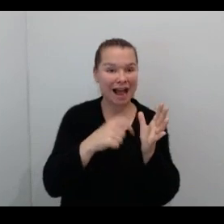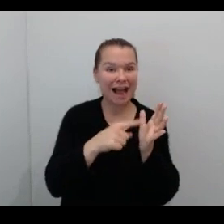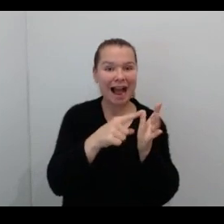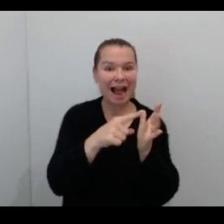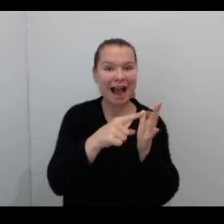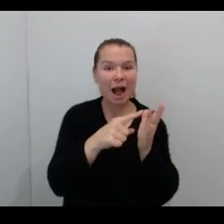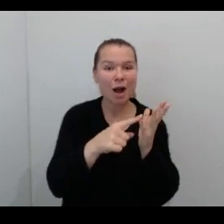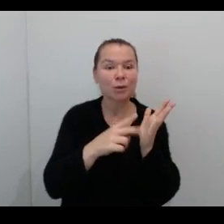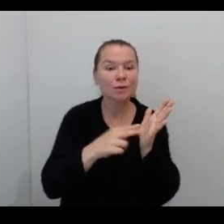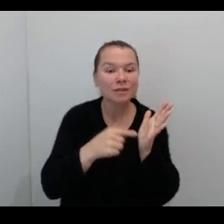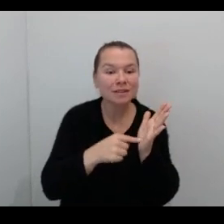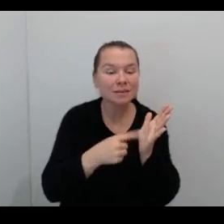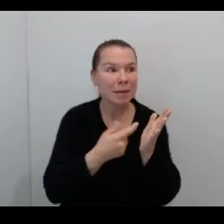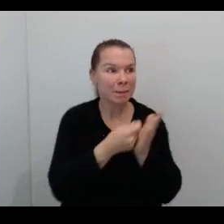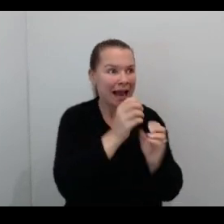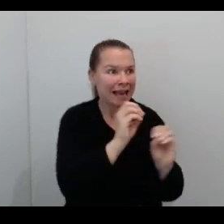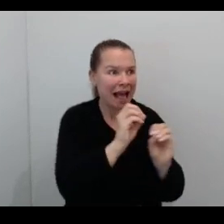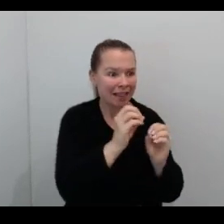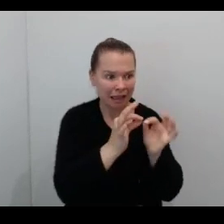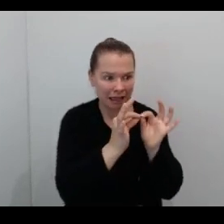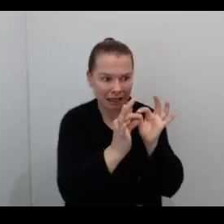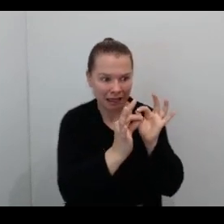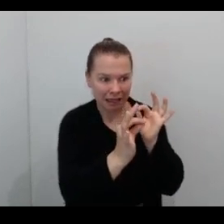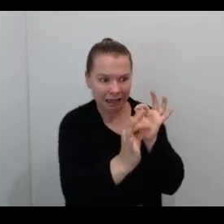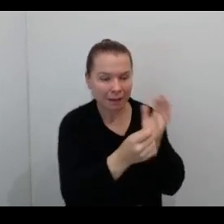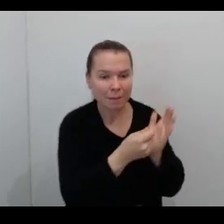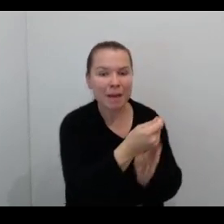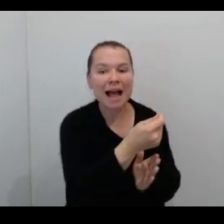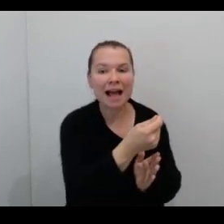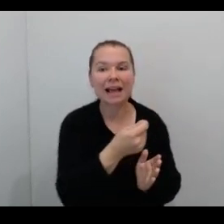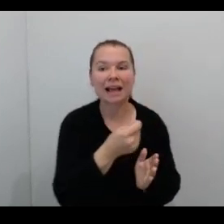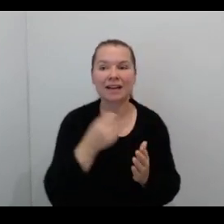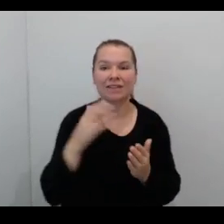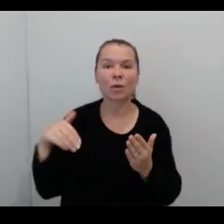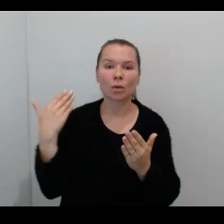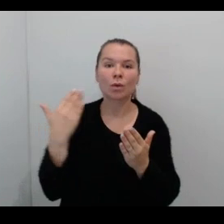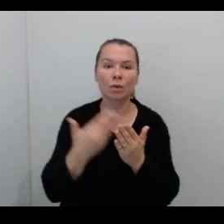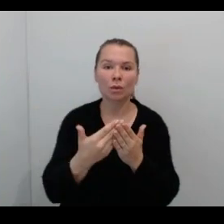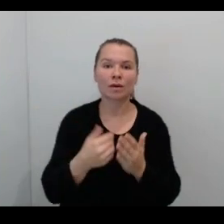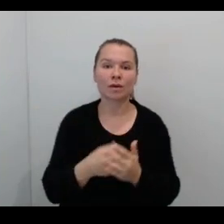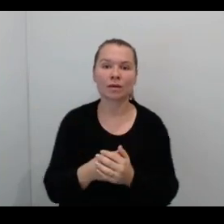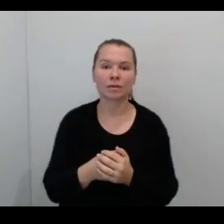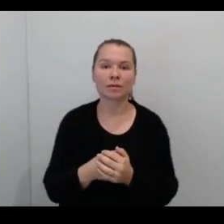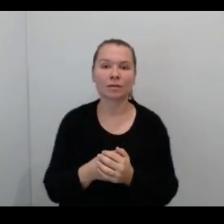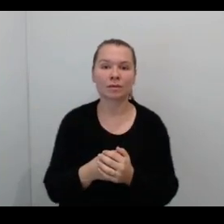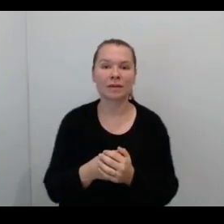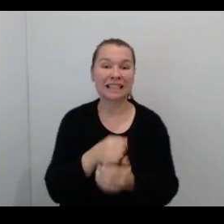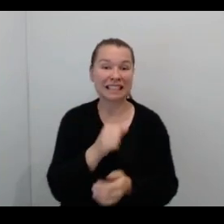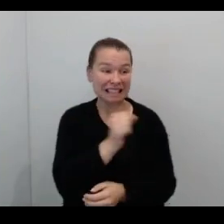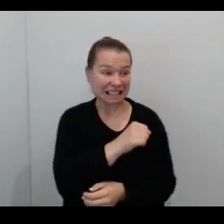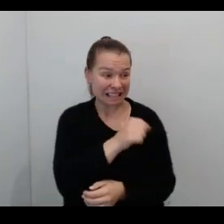What we're thinking the key bit there though, Kristy, is that's probably an early